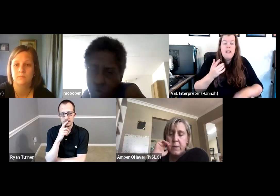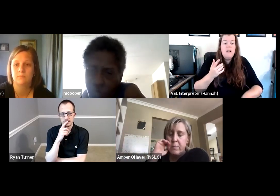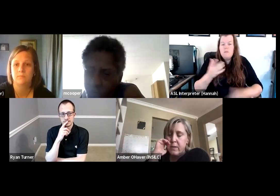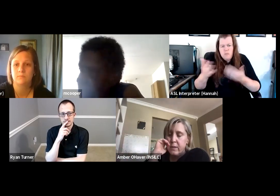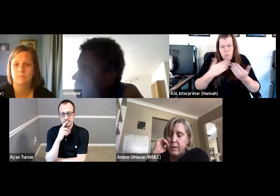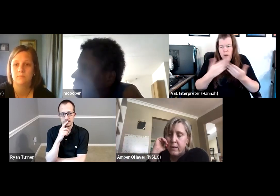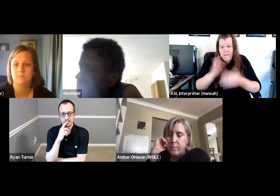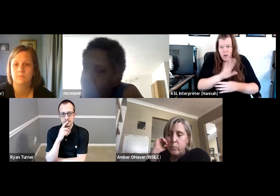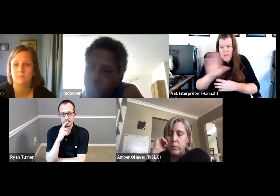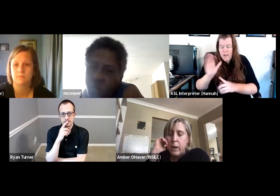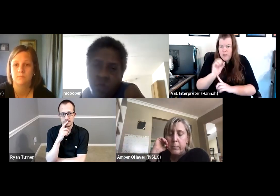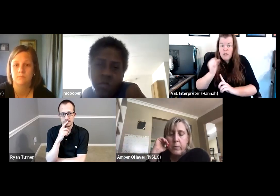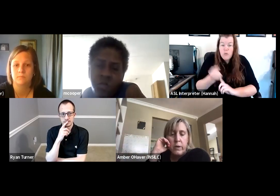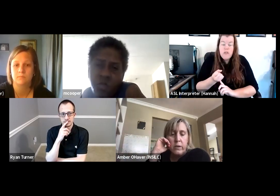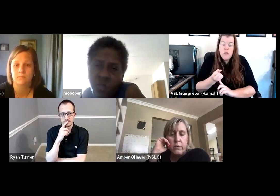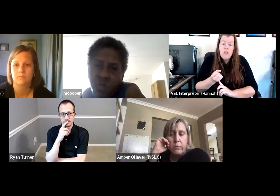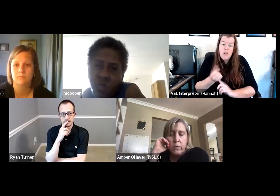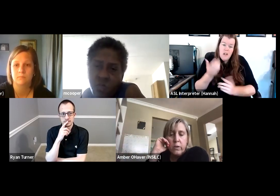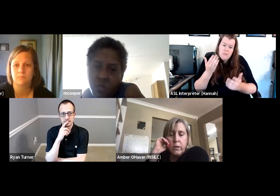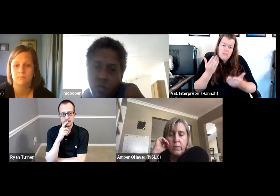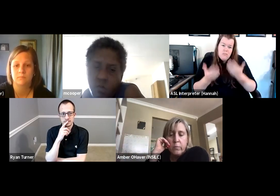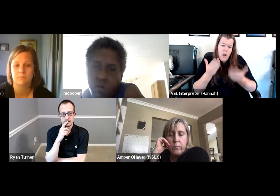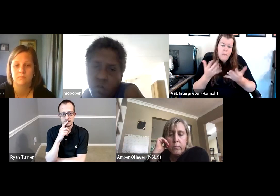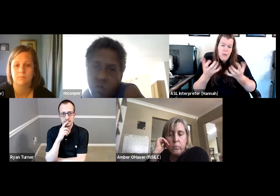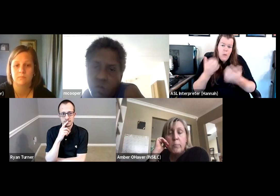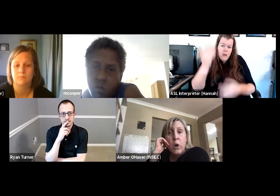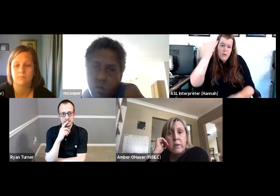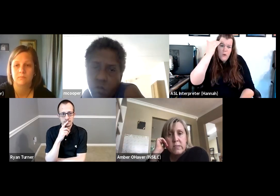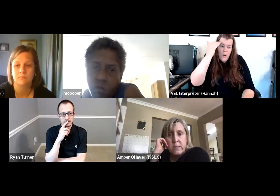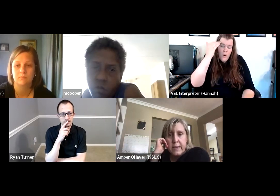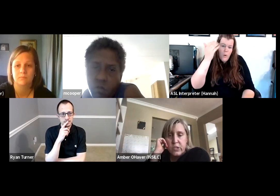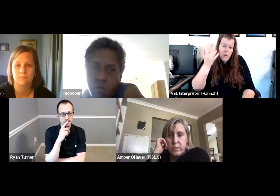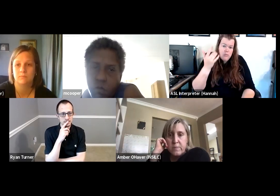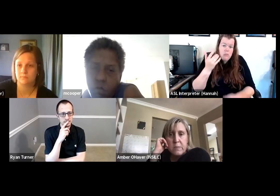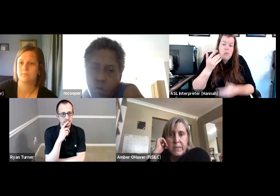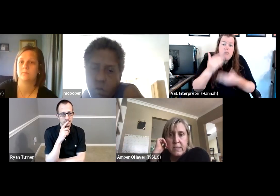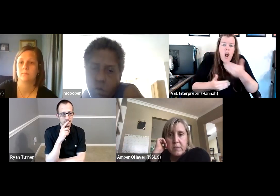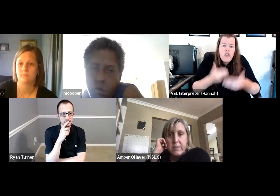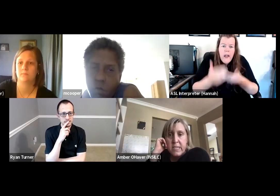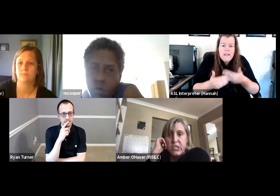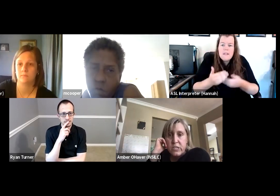might be would probably want to know what progress looks like in terms of this plan's implementation